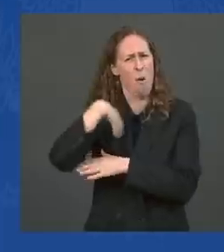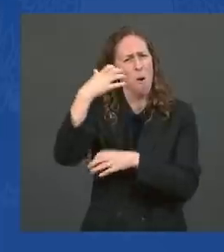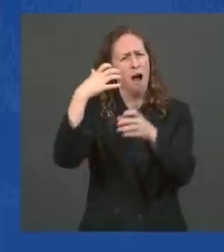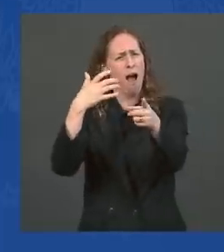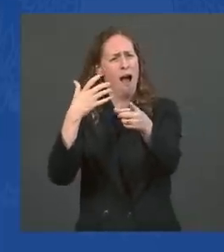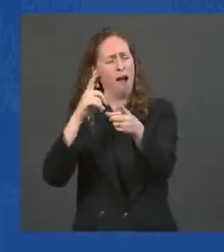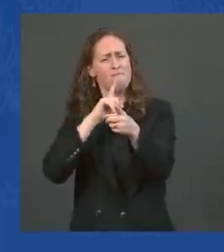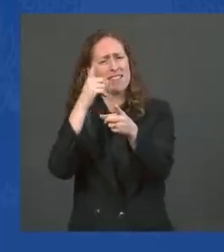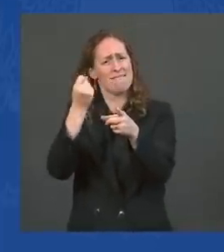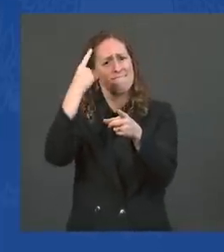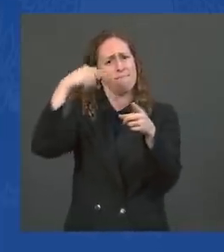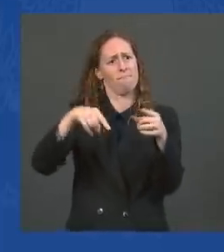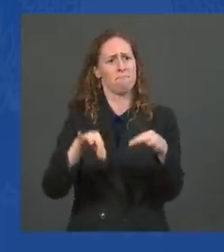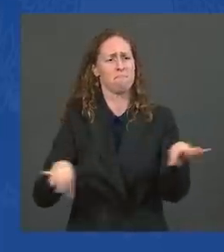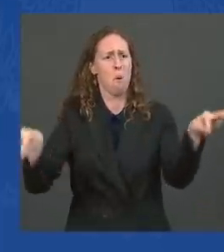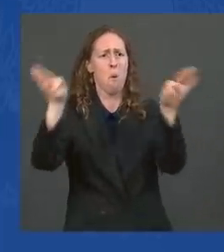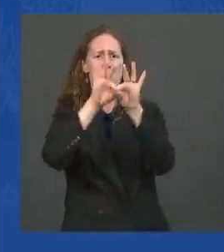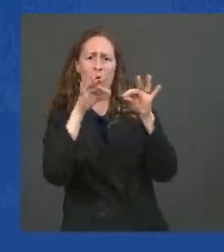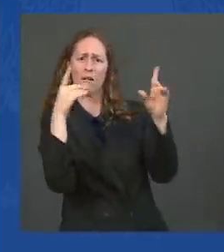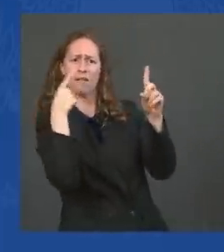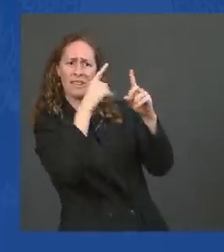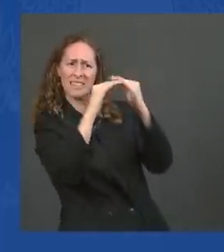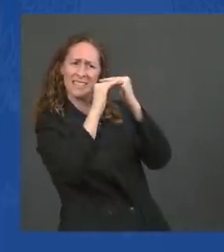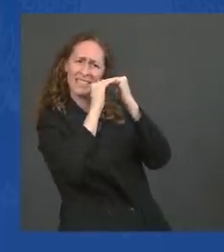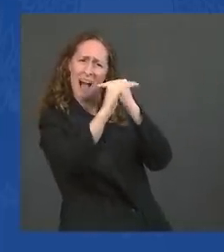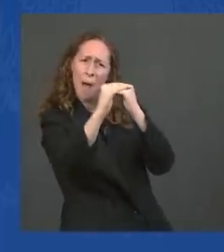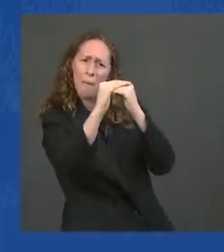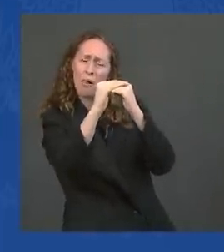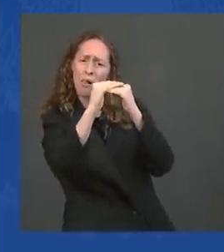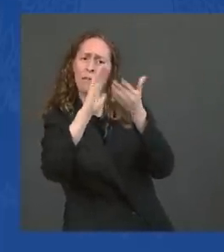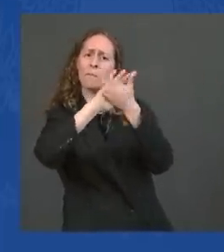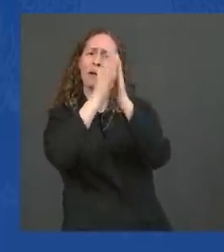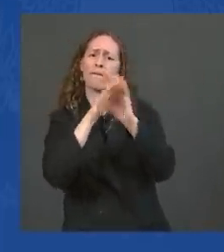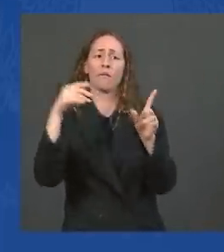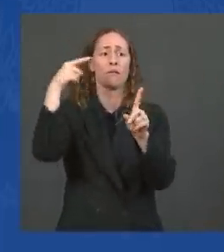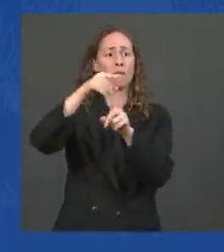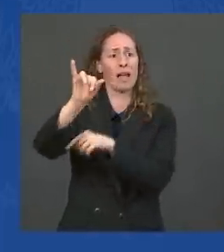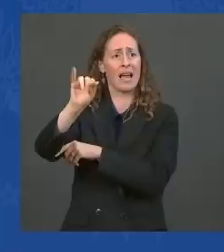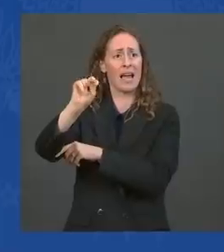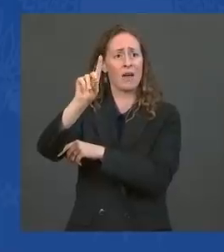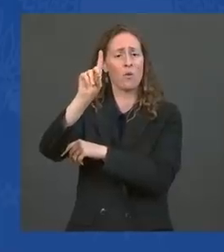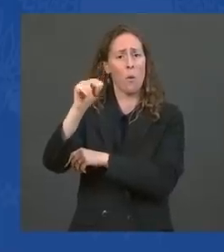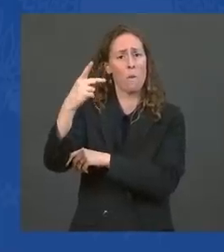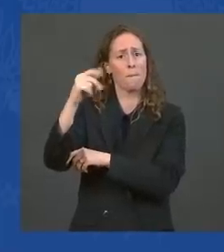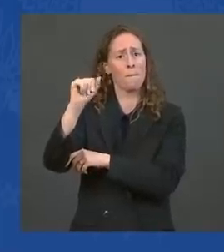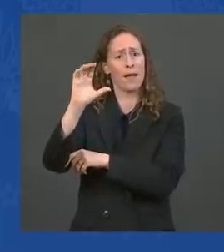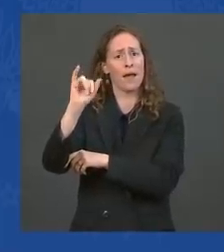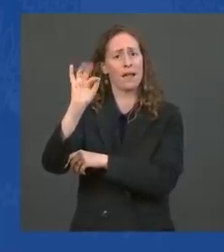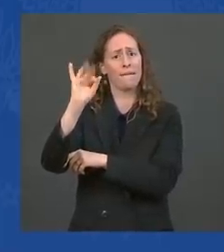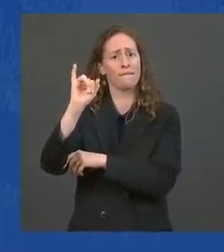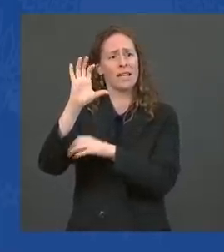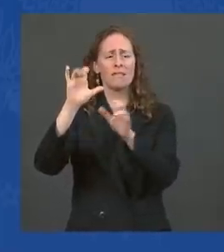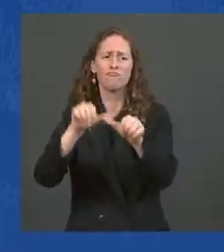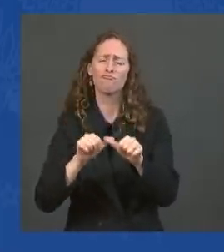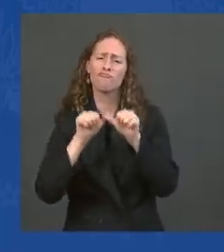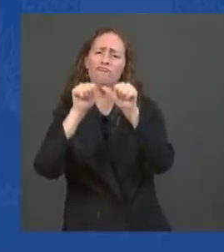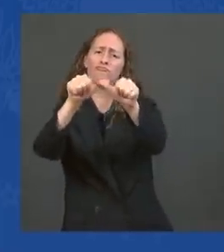in the Indo-Pacific over the long term. We need to be able to address both the current strategic environment in the region